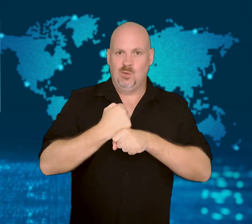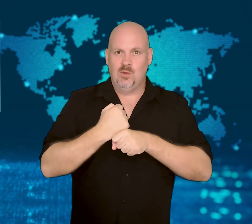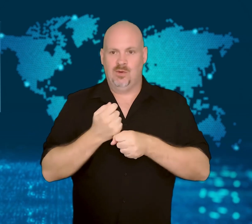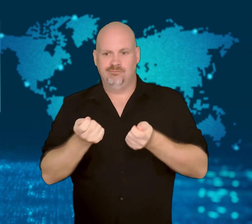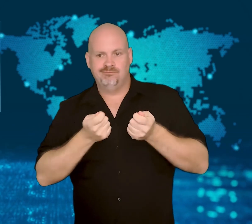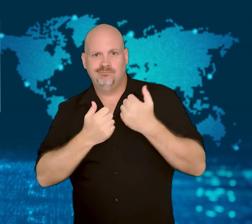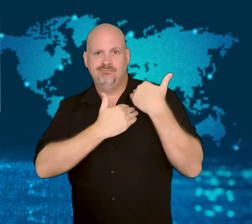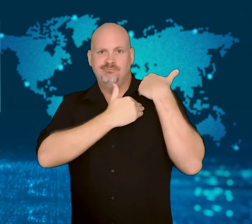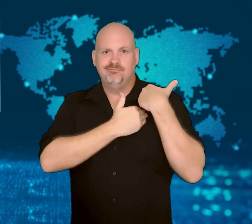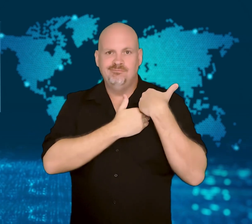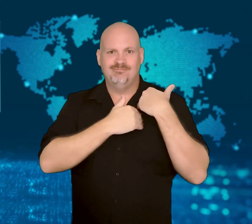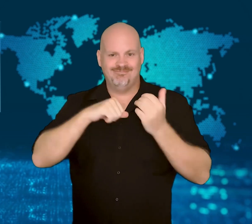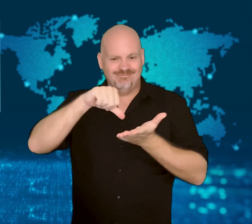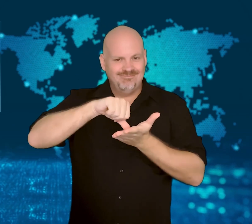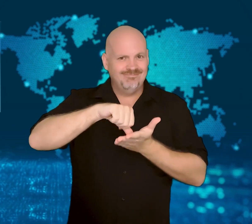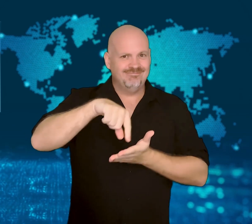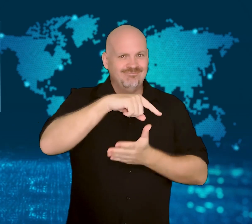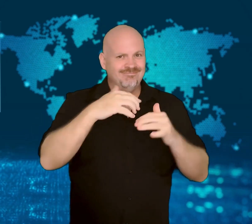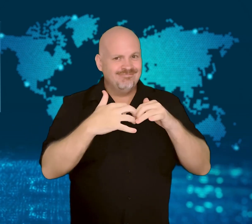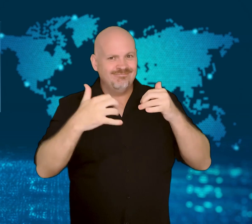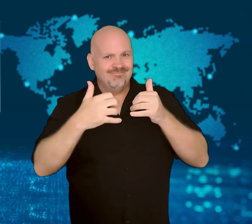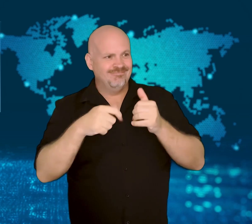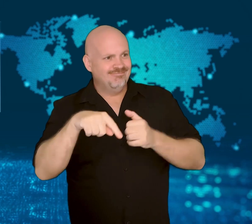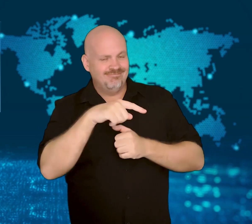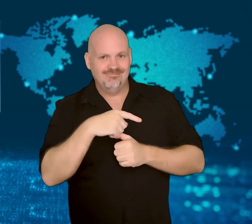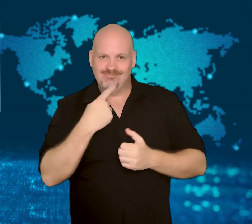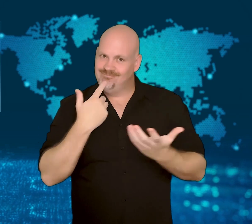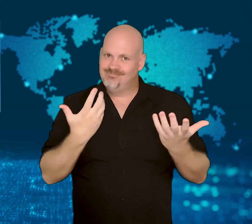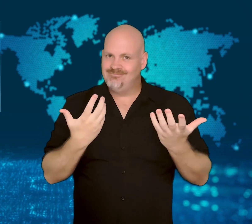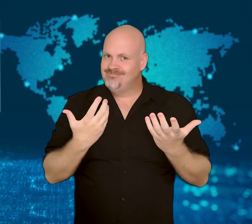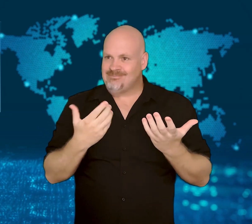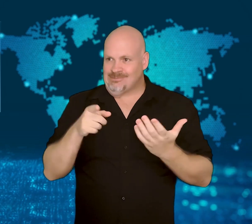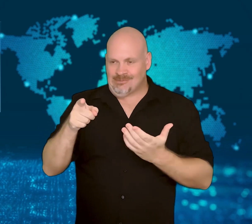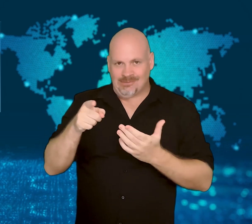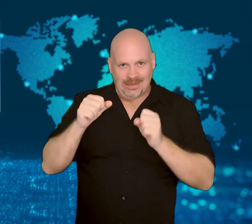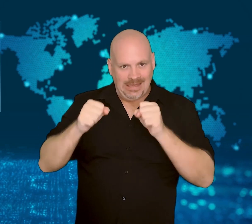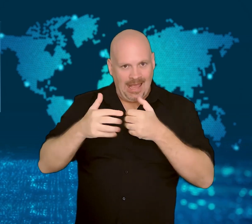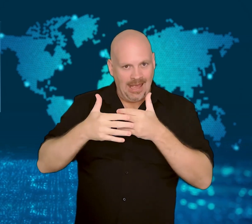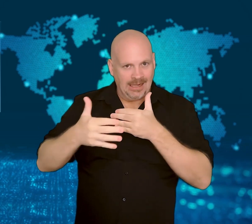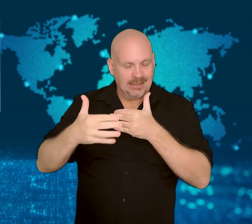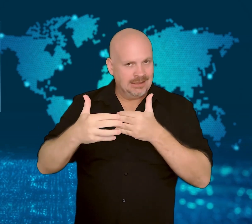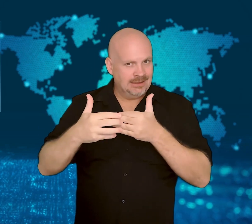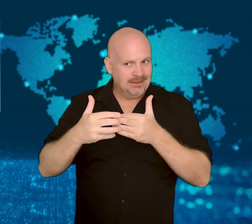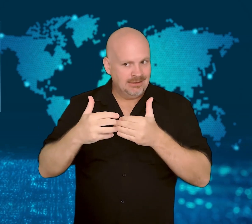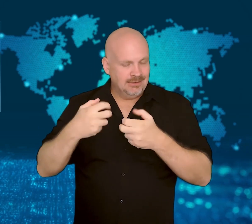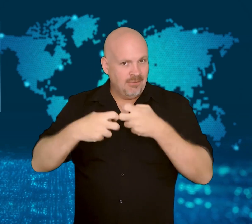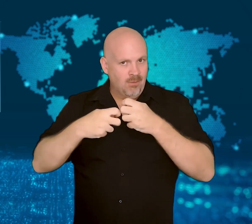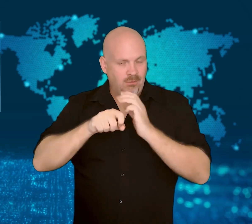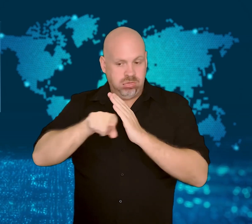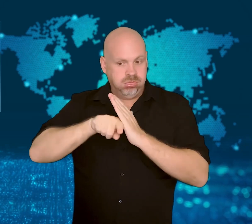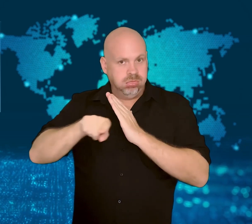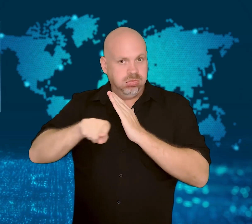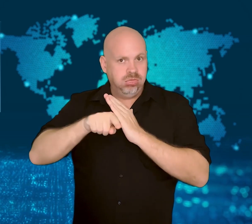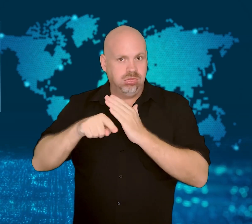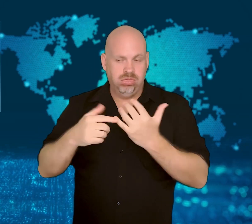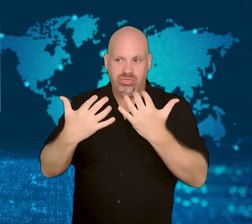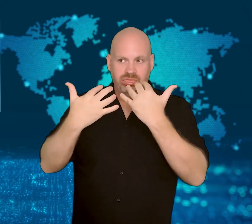iodine tablets to residents within 50 kilometers of the plant in case of